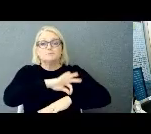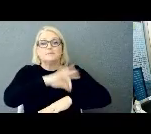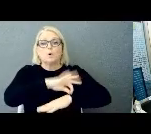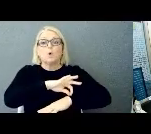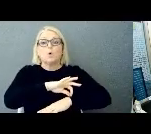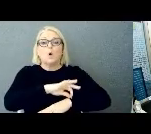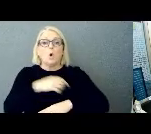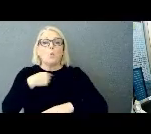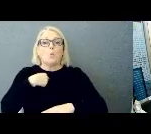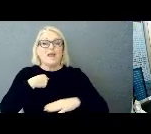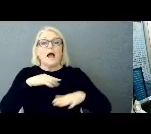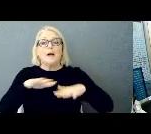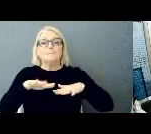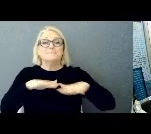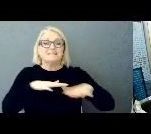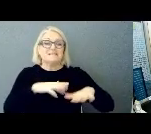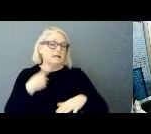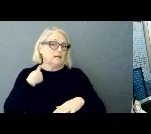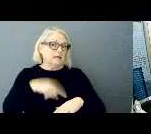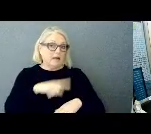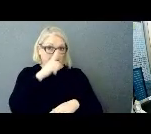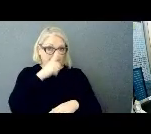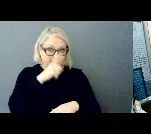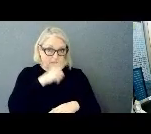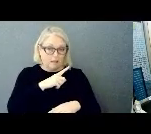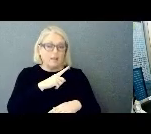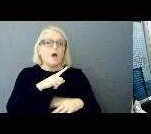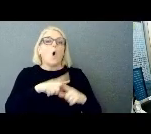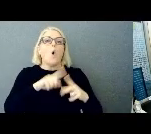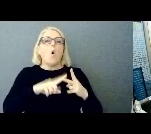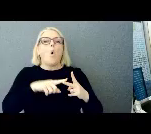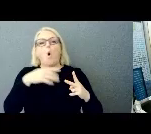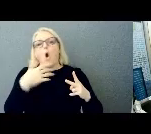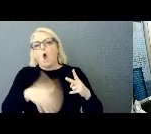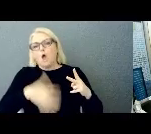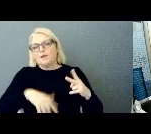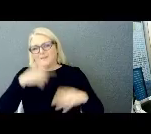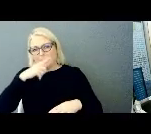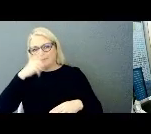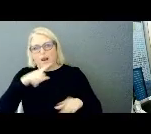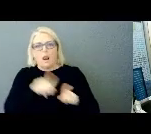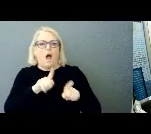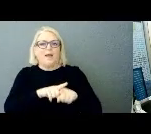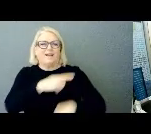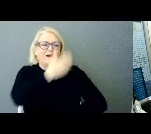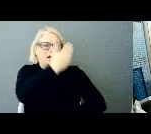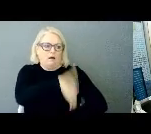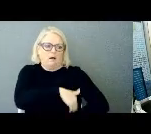Or maiming them, people notice that, too. And so, we're chopping off the wrong arm and leaving instruments and people. And so, quality improvement